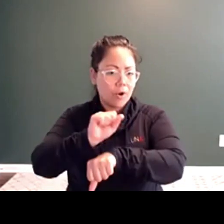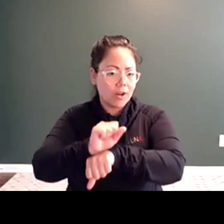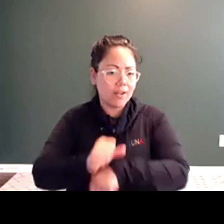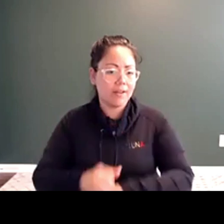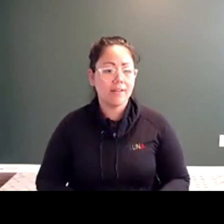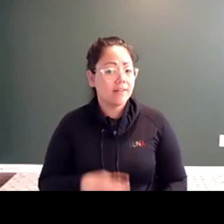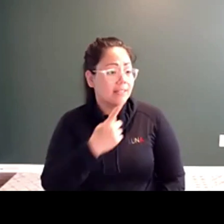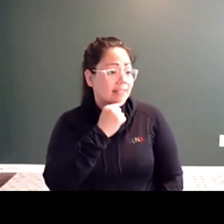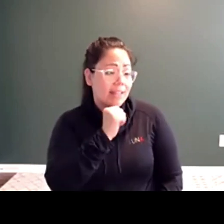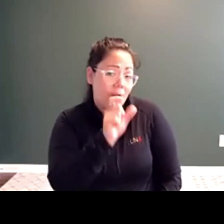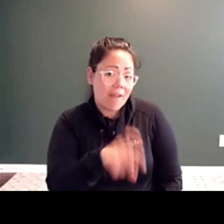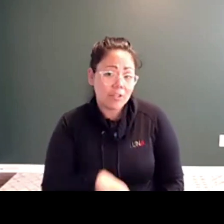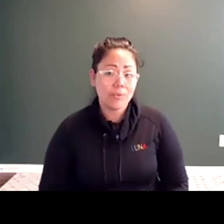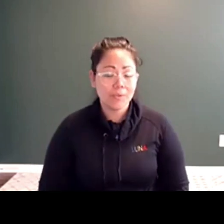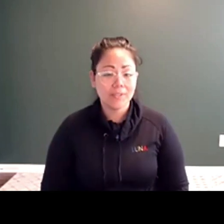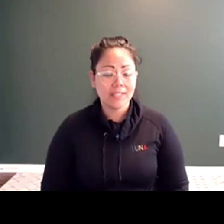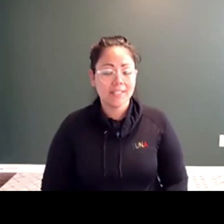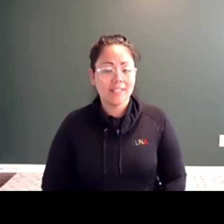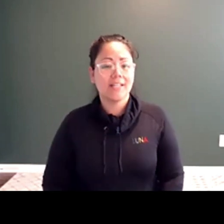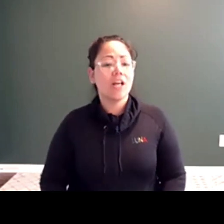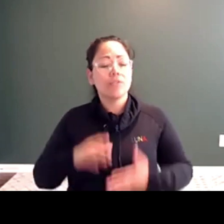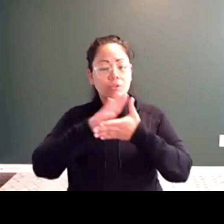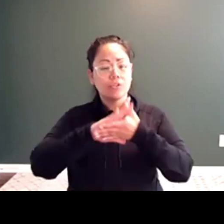They don't have to. So the stories are totally optional.